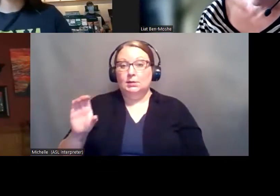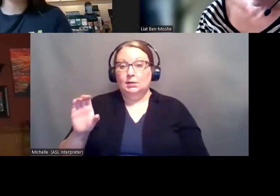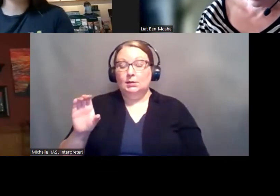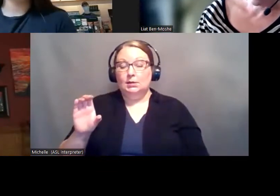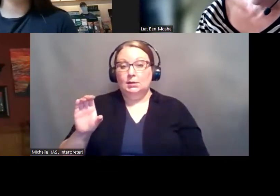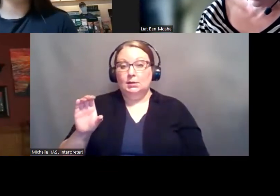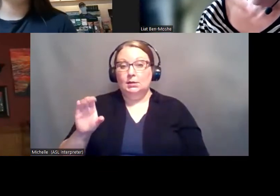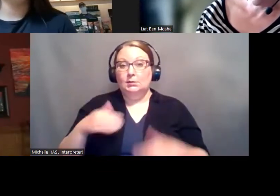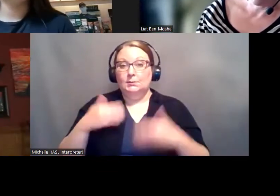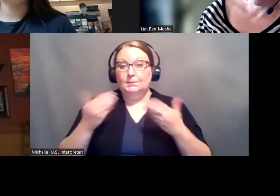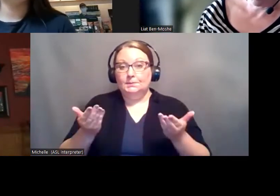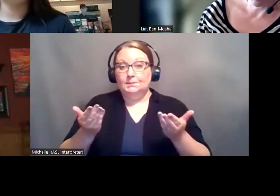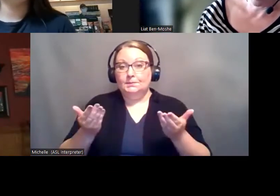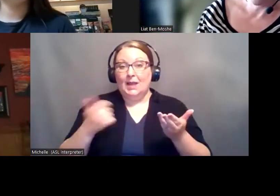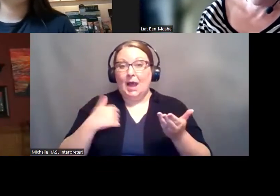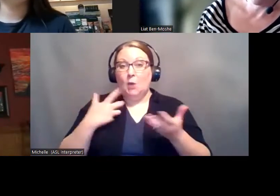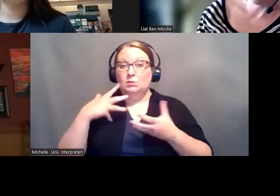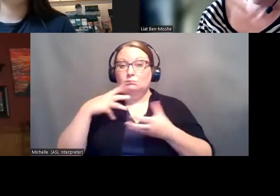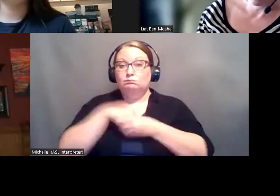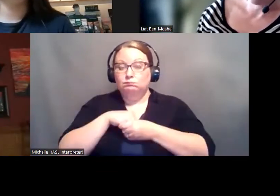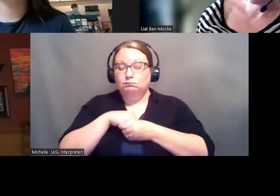that I was a part of the kind